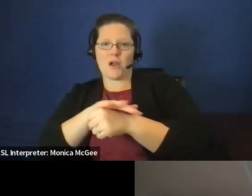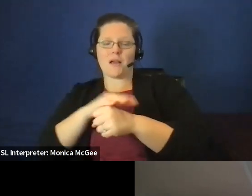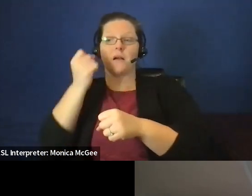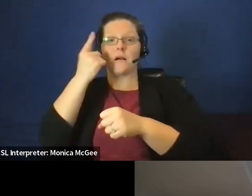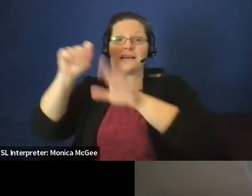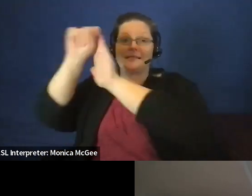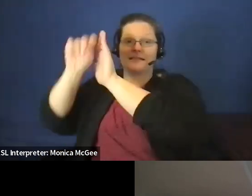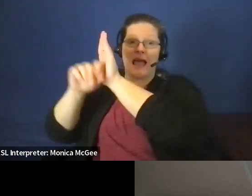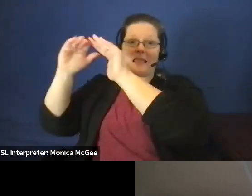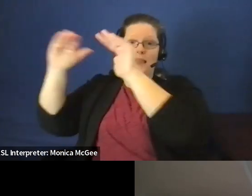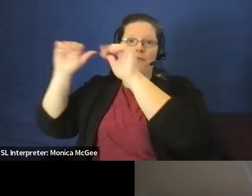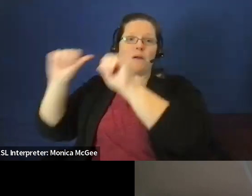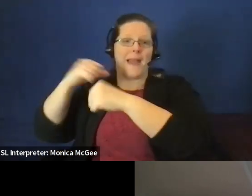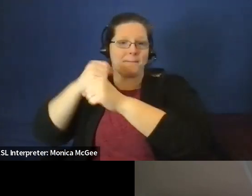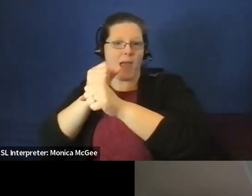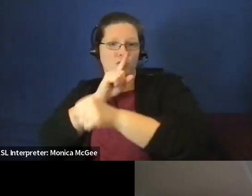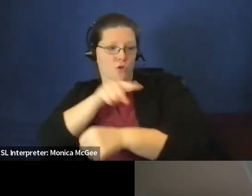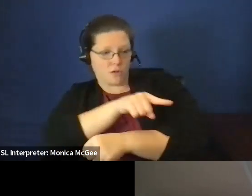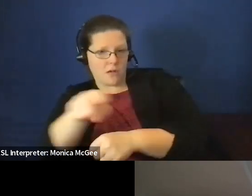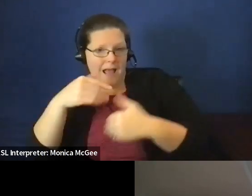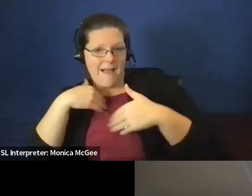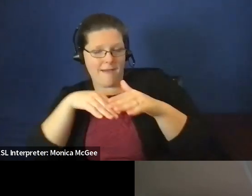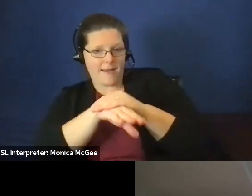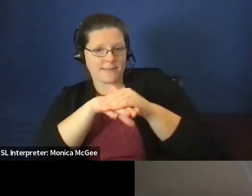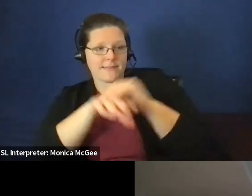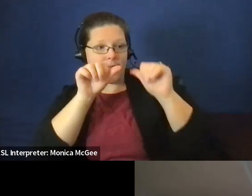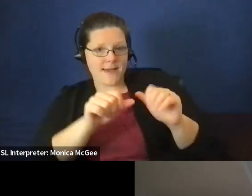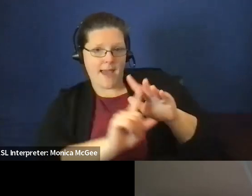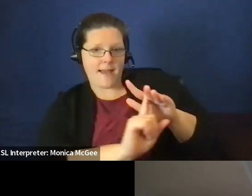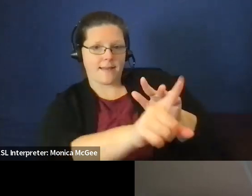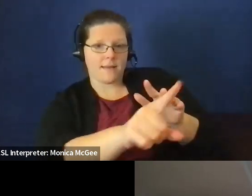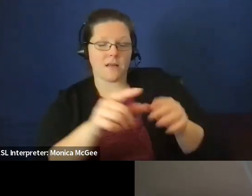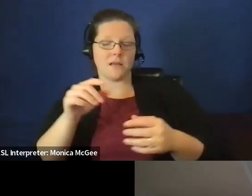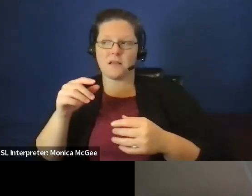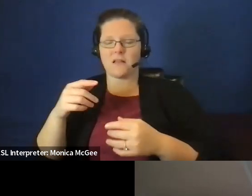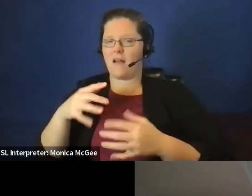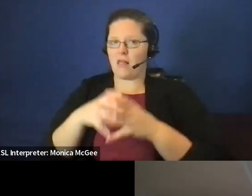priority right after a storm. And then that is done almost immediately then getting out into the area. At the